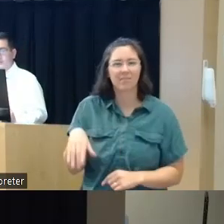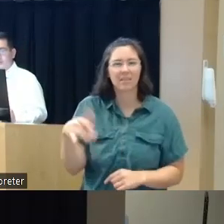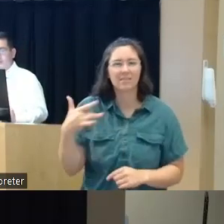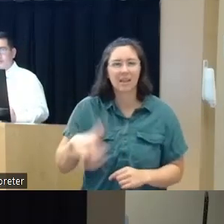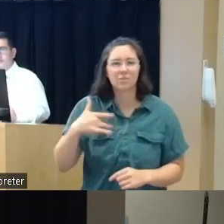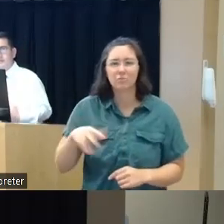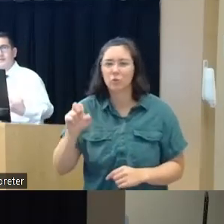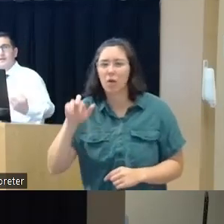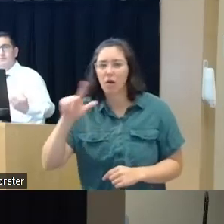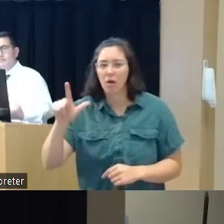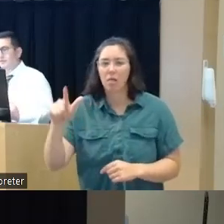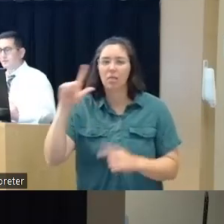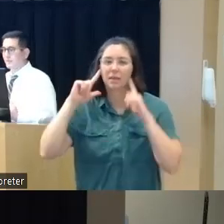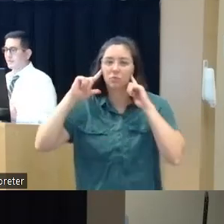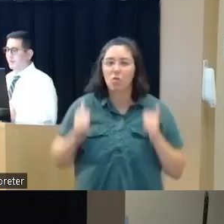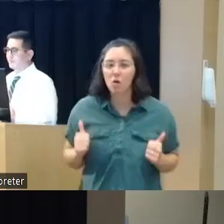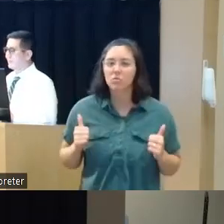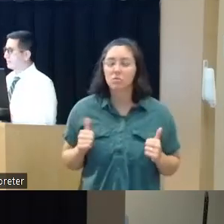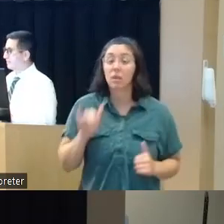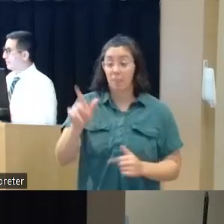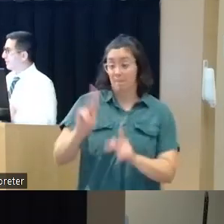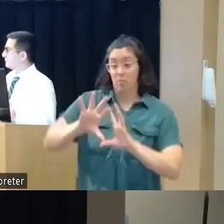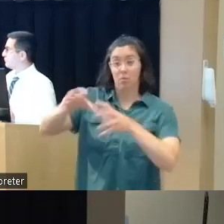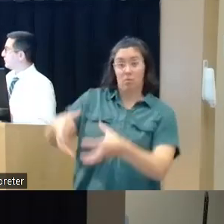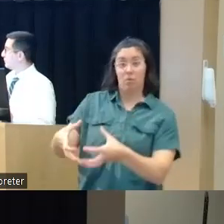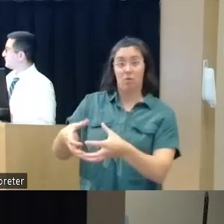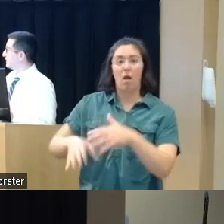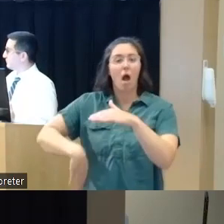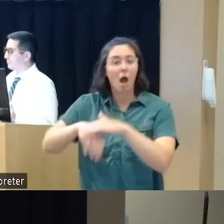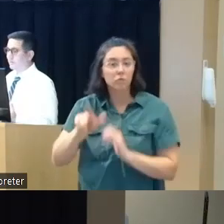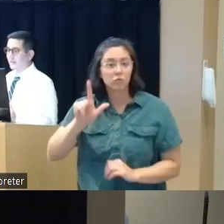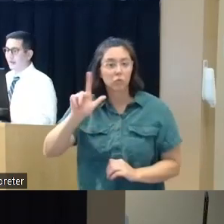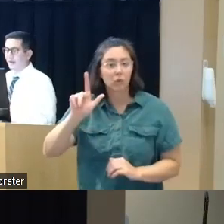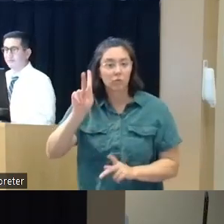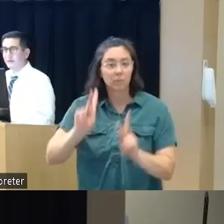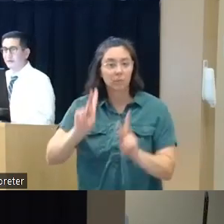retinitis Pigmentosa and when you look at that population up to 23 percent of people can have